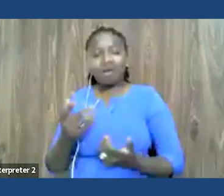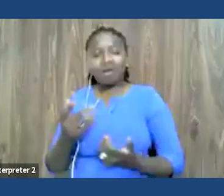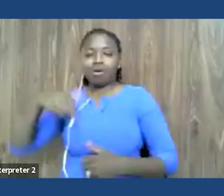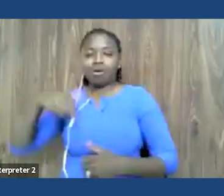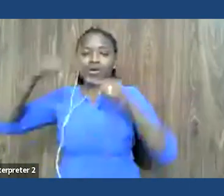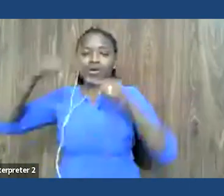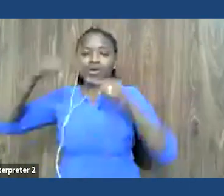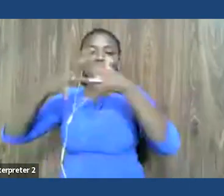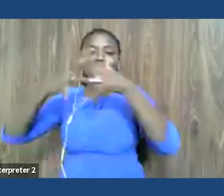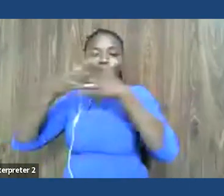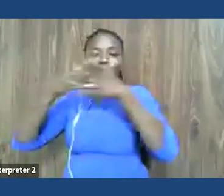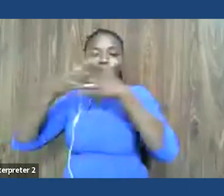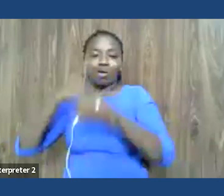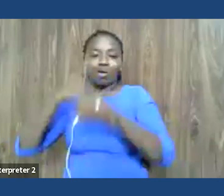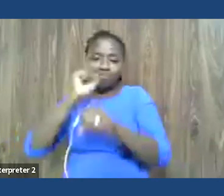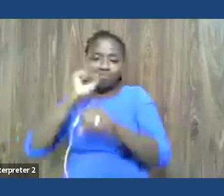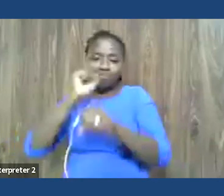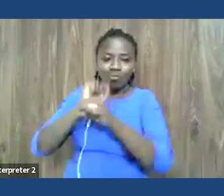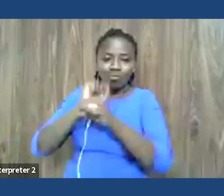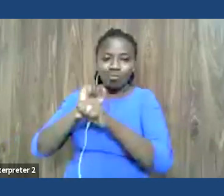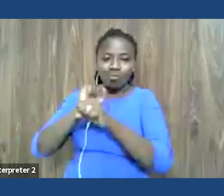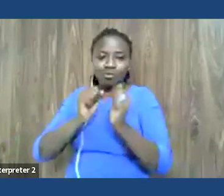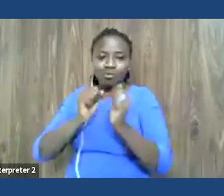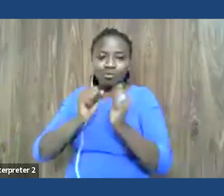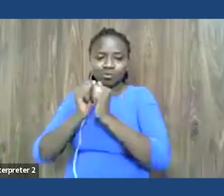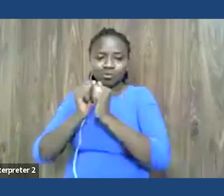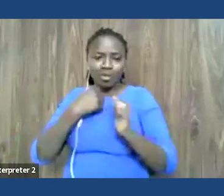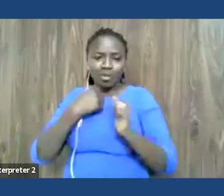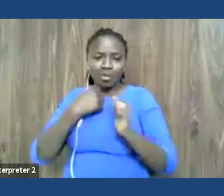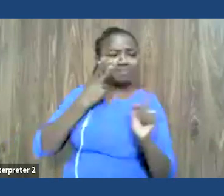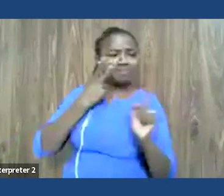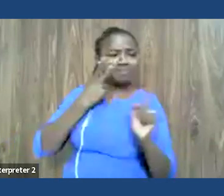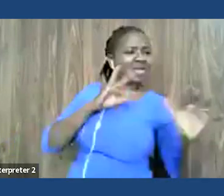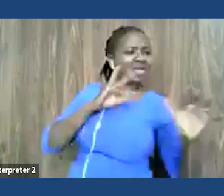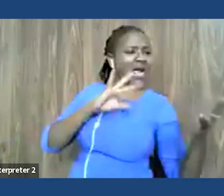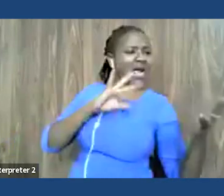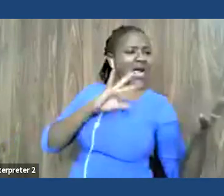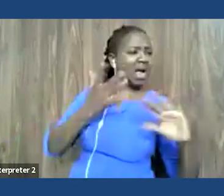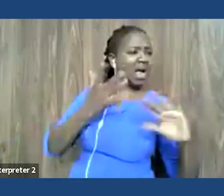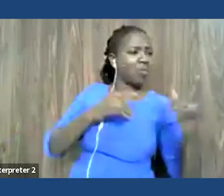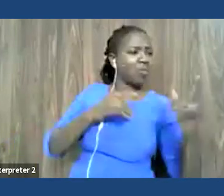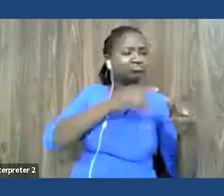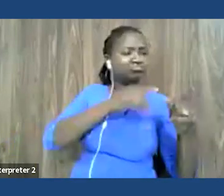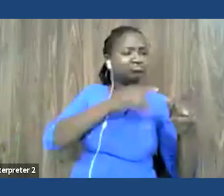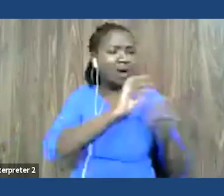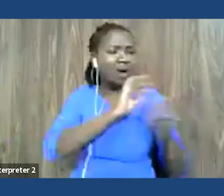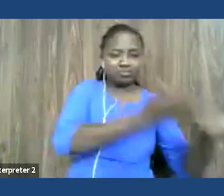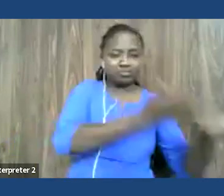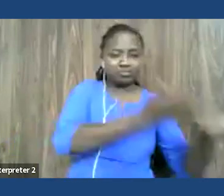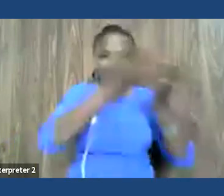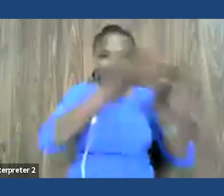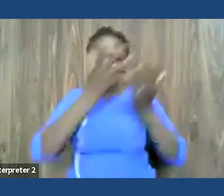And we've been able to take some of the learnings there and apply it globally. There's some good news story there's as well.